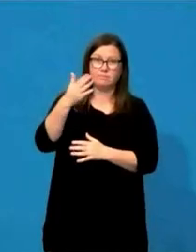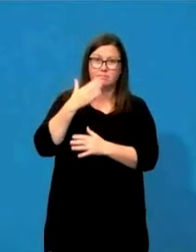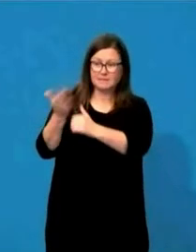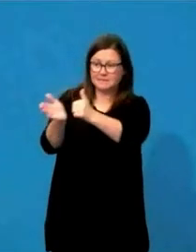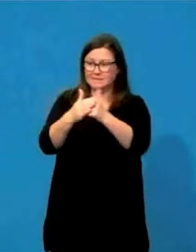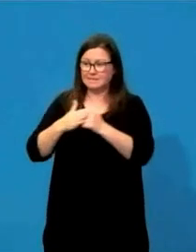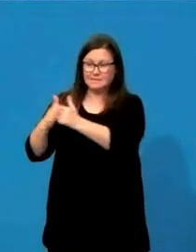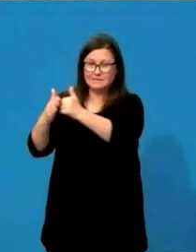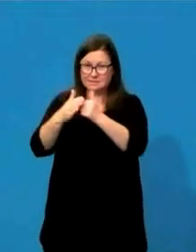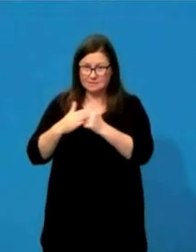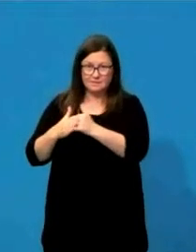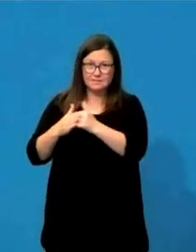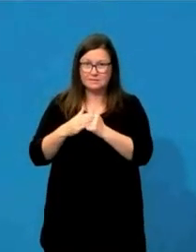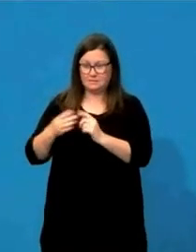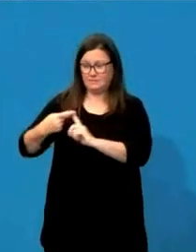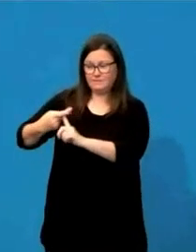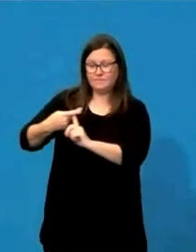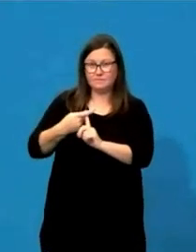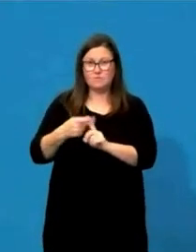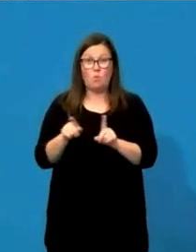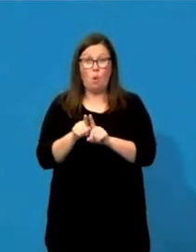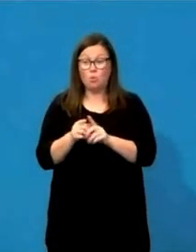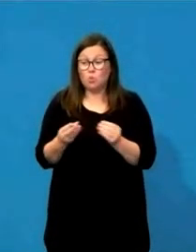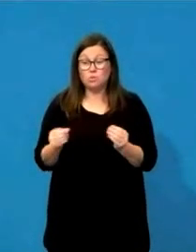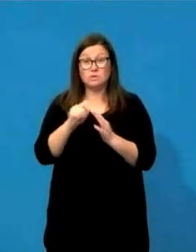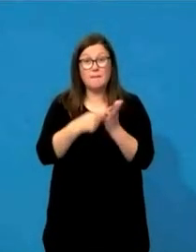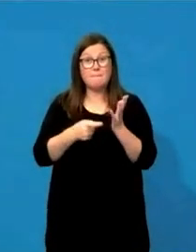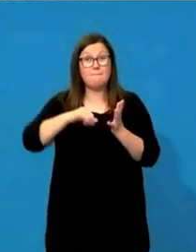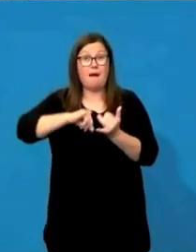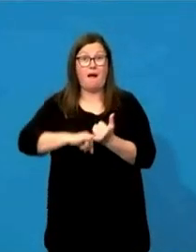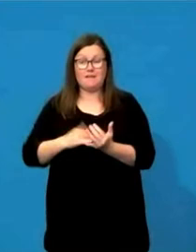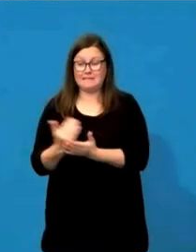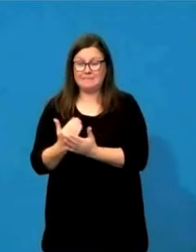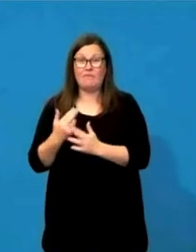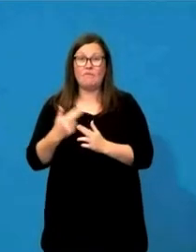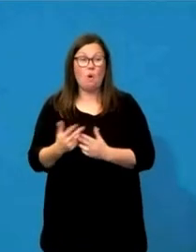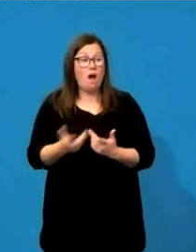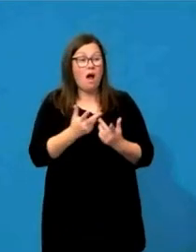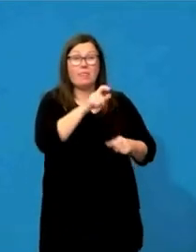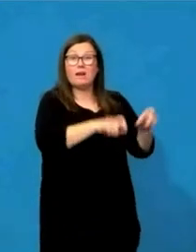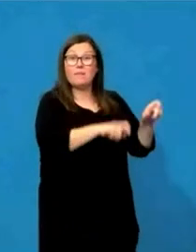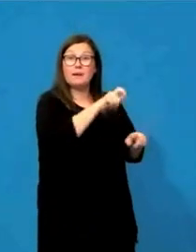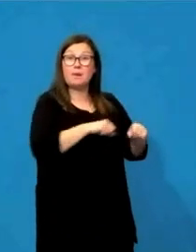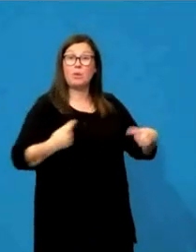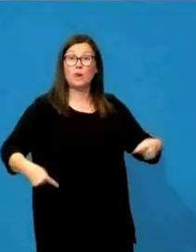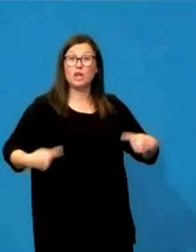But is that the solution that you would expect under the scheme? No.